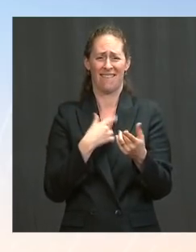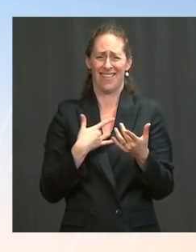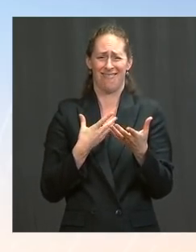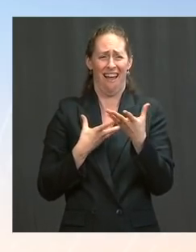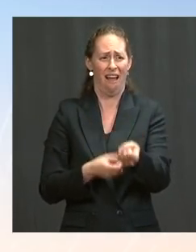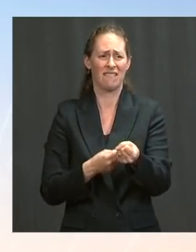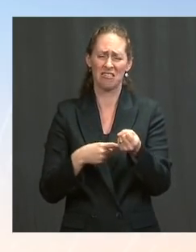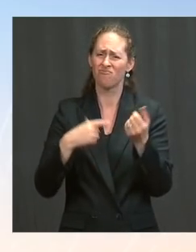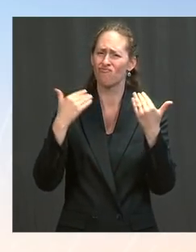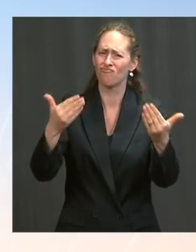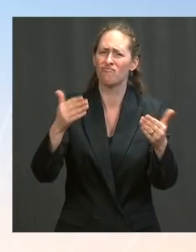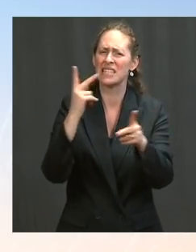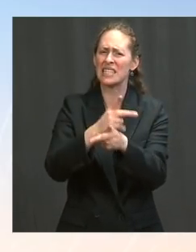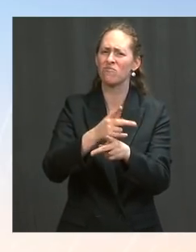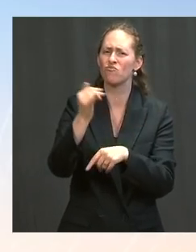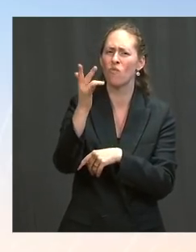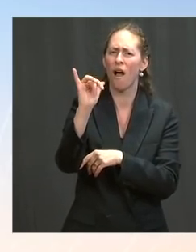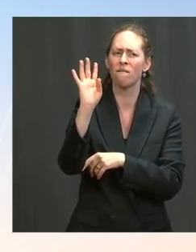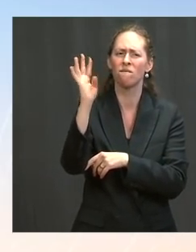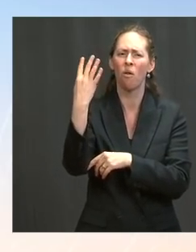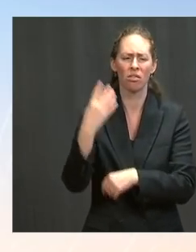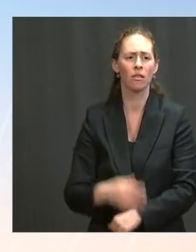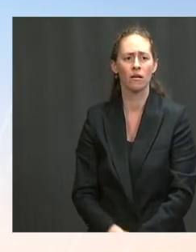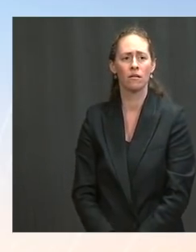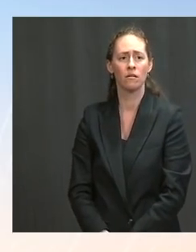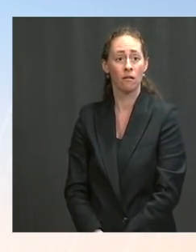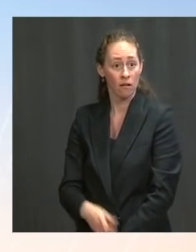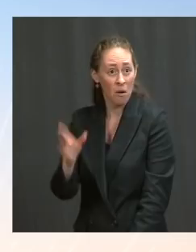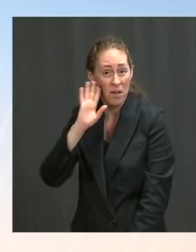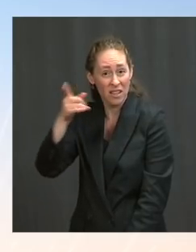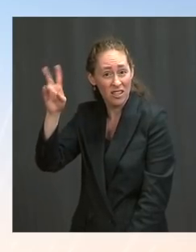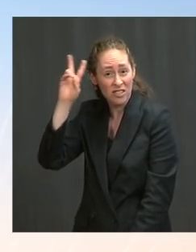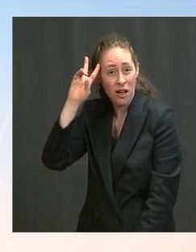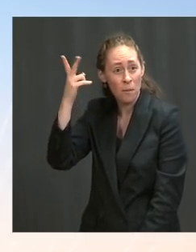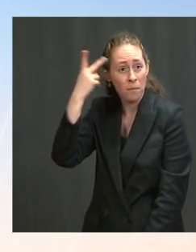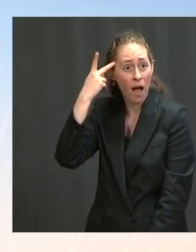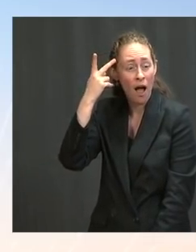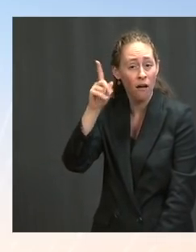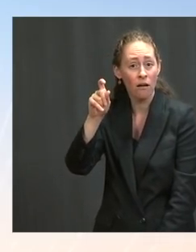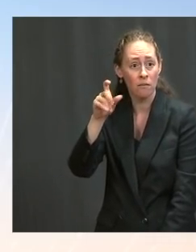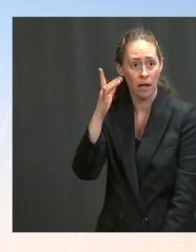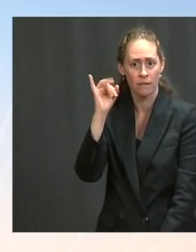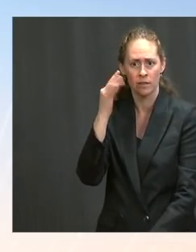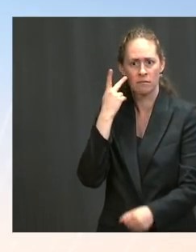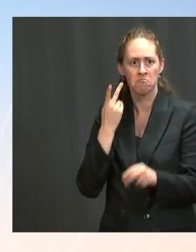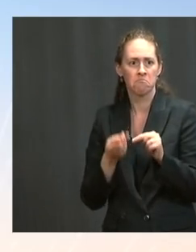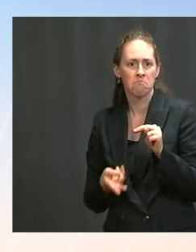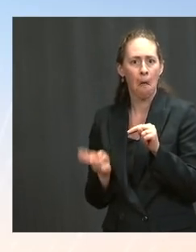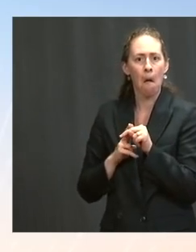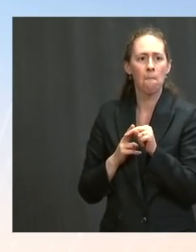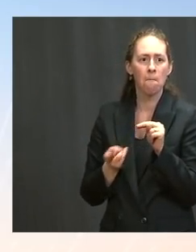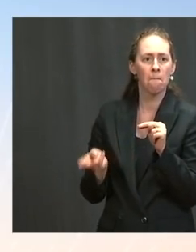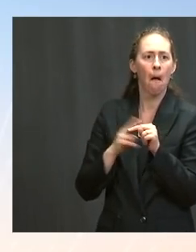The Press: Is there anything that would change your mind? I mean, if we see a spike over the next few days, is there any chance that you could change the plans